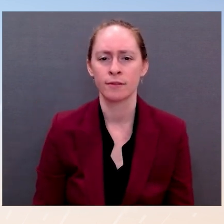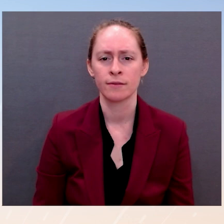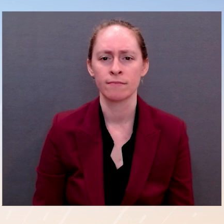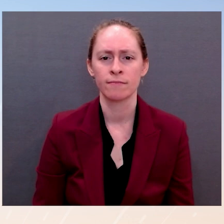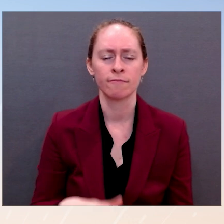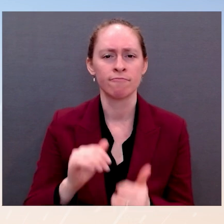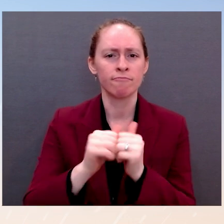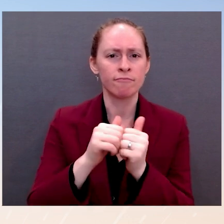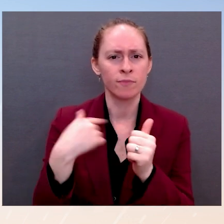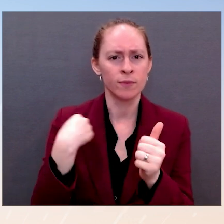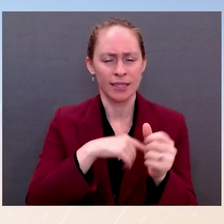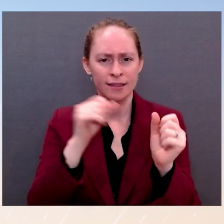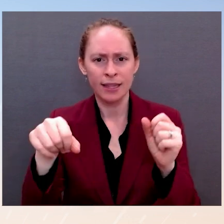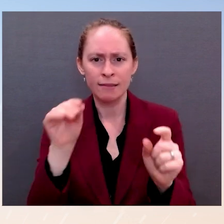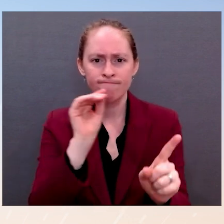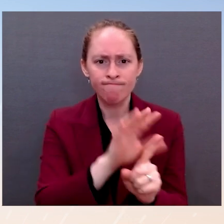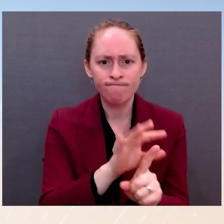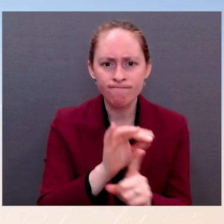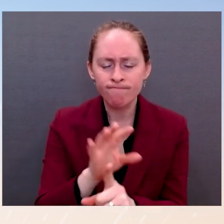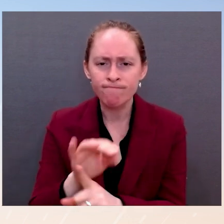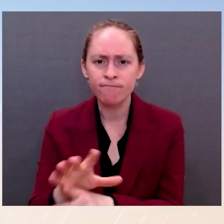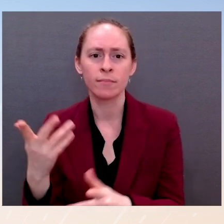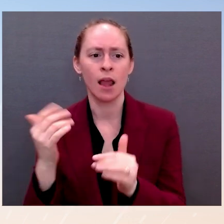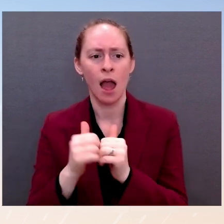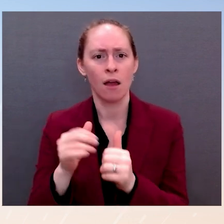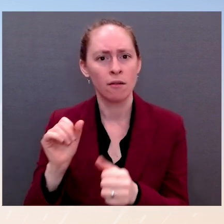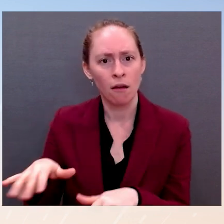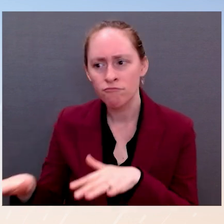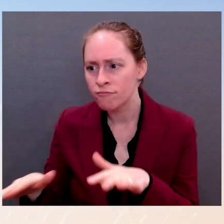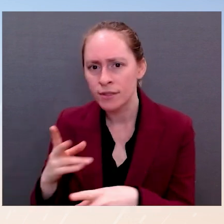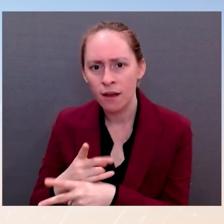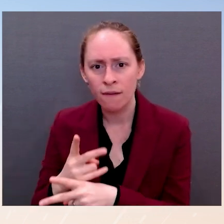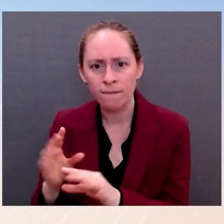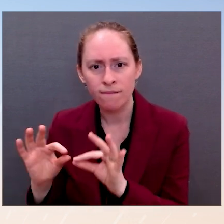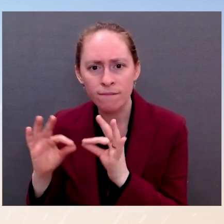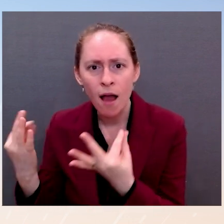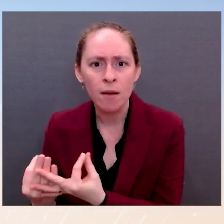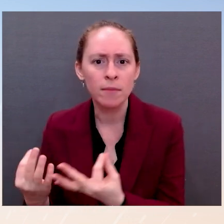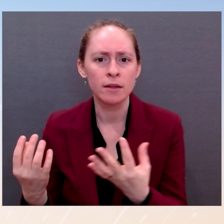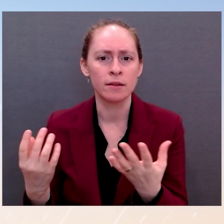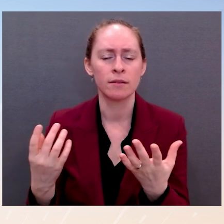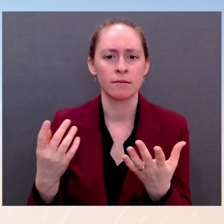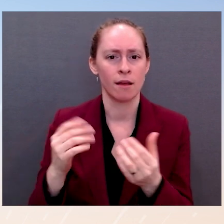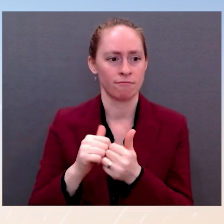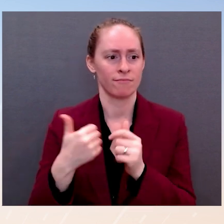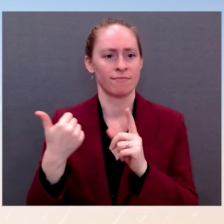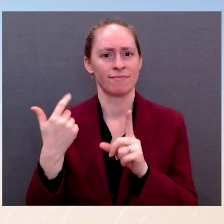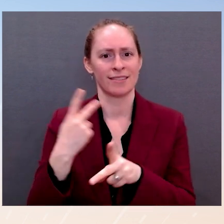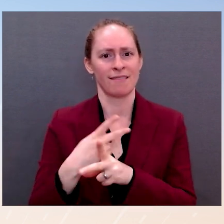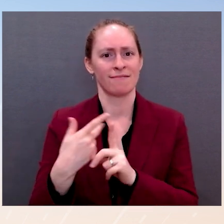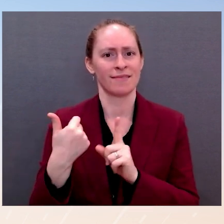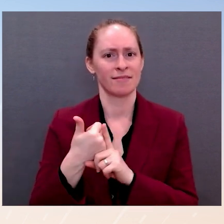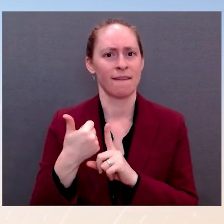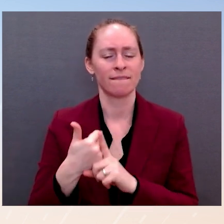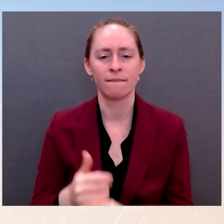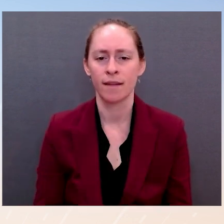to care for your parents. It's just so core. And one of the things that it's our responsibility at CMS,